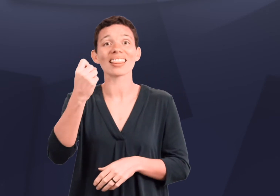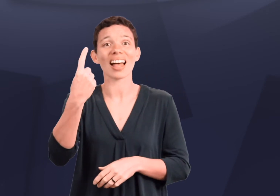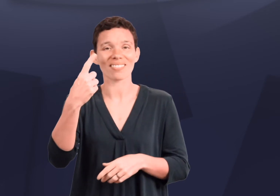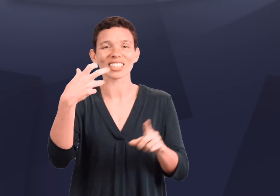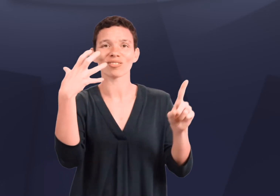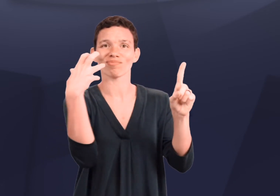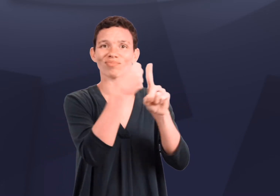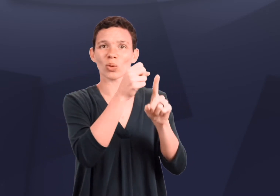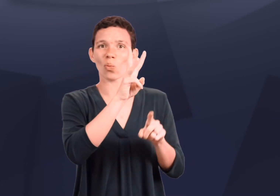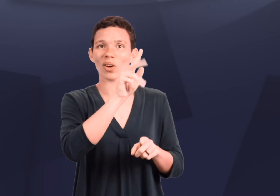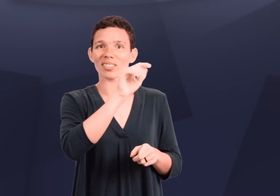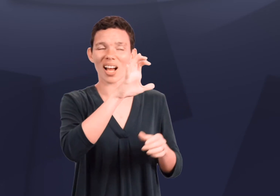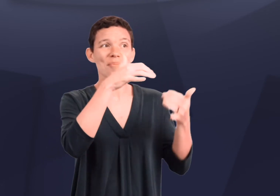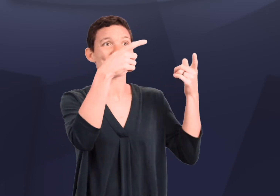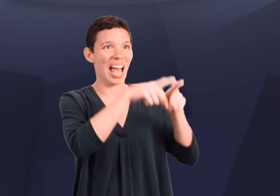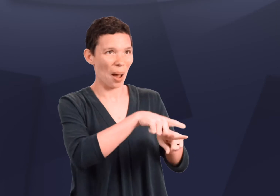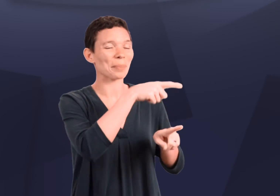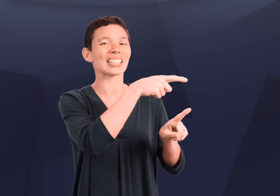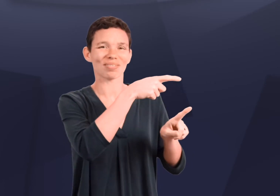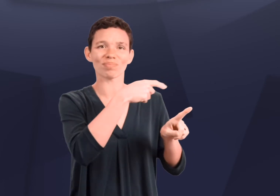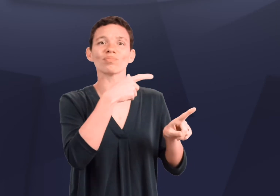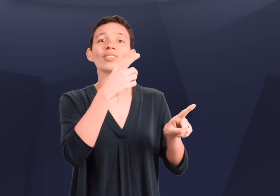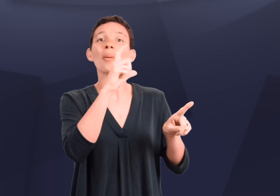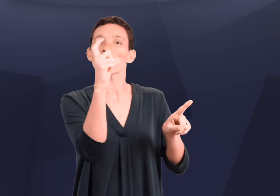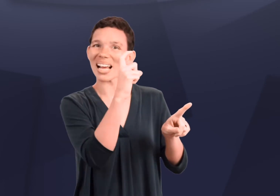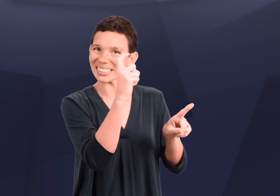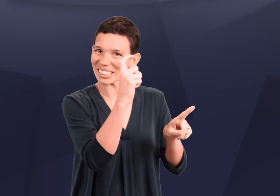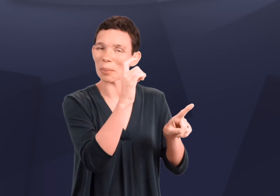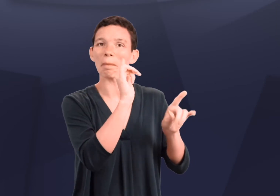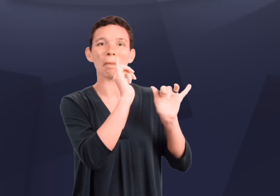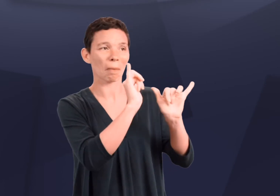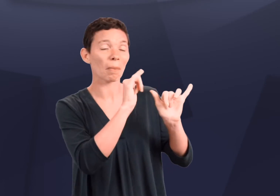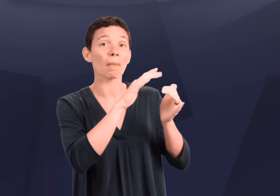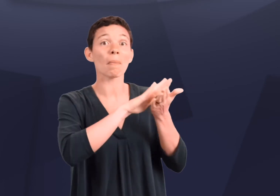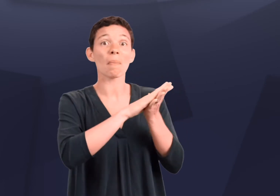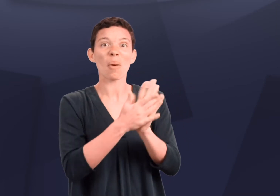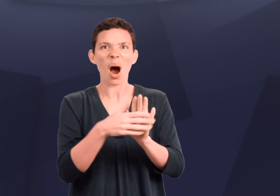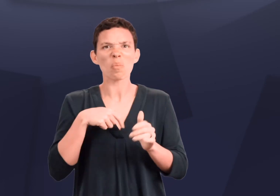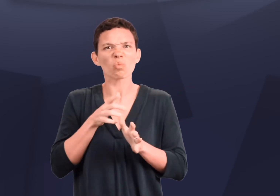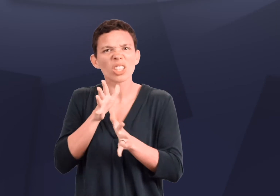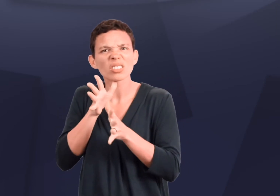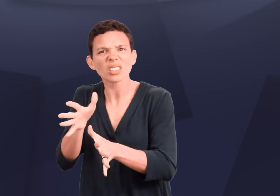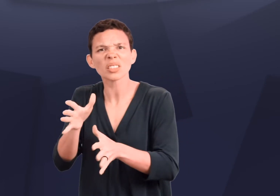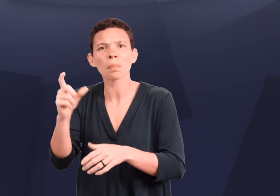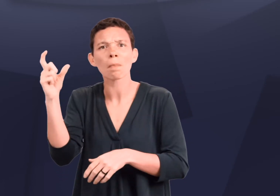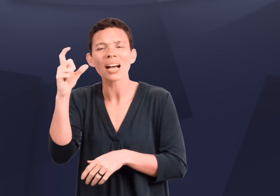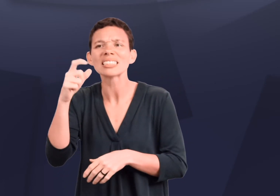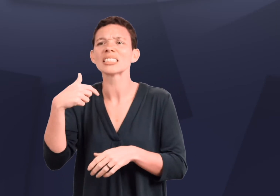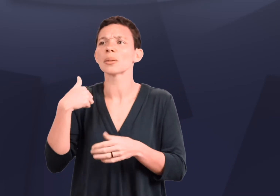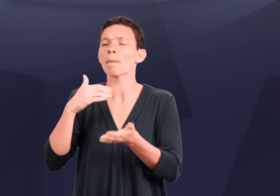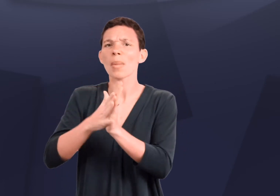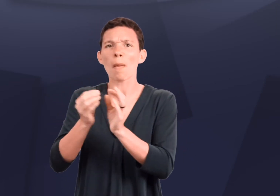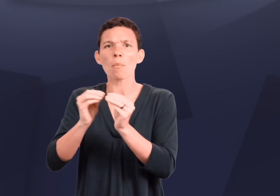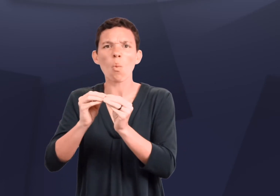For example, after the events of 9/11 and the World Trade Center, Muslims became the targeted, and hate towards them developed.